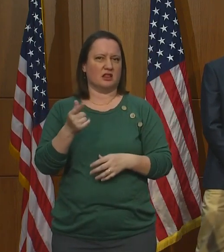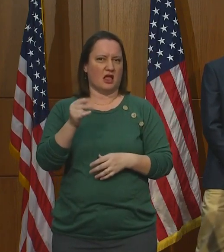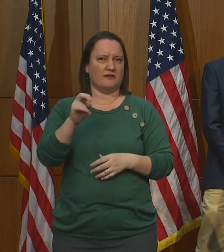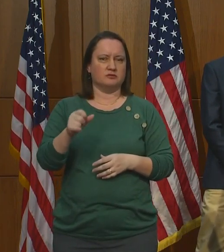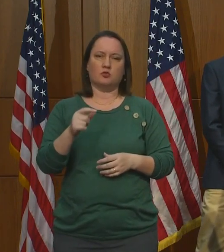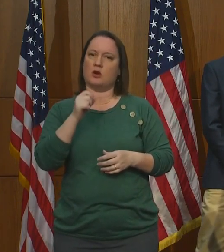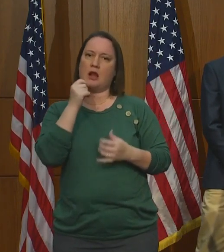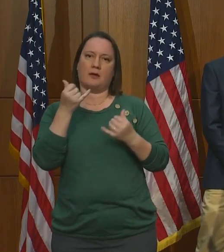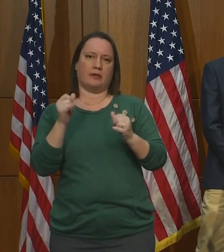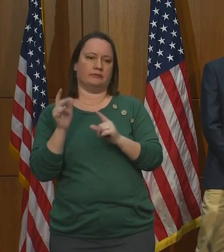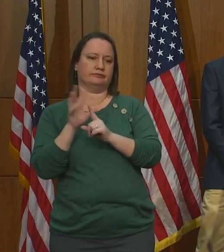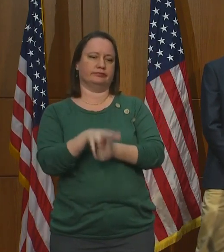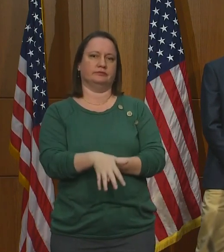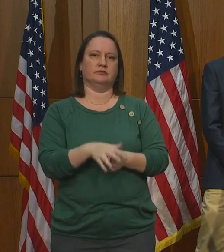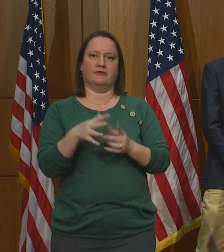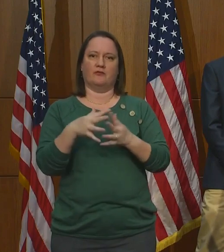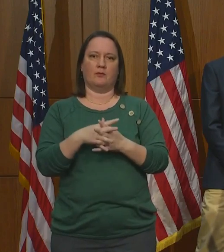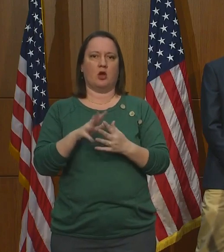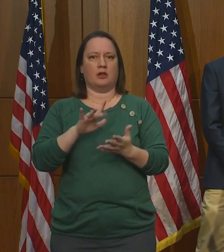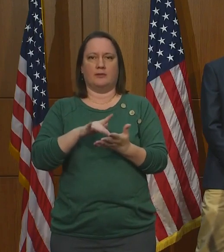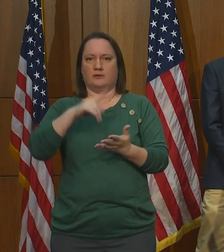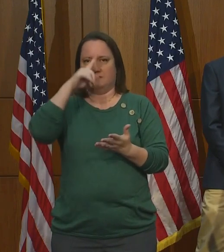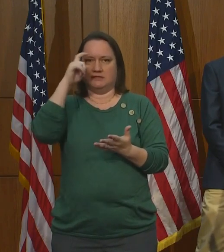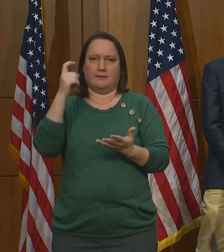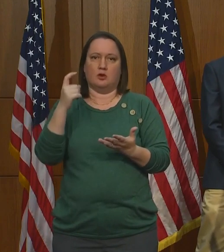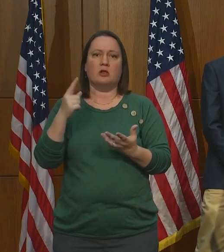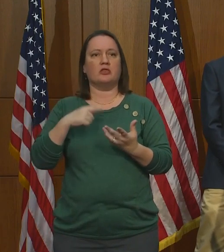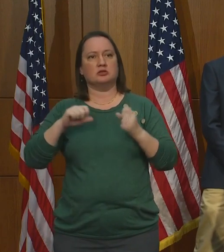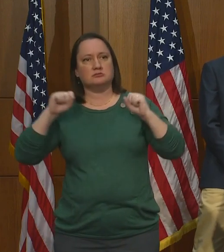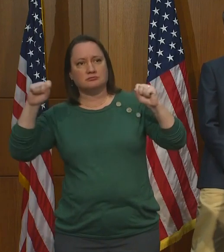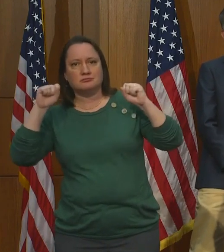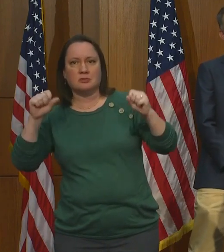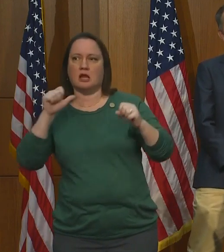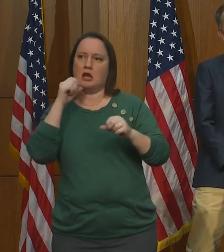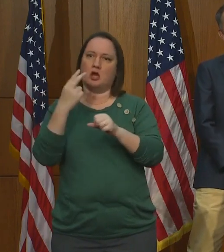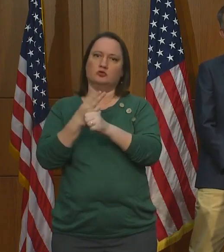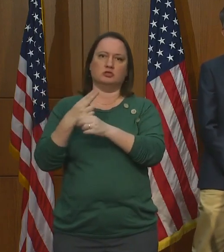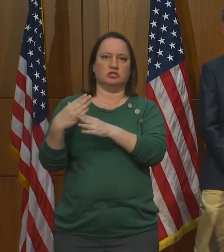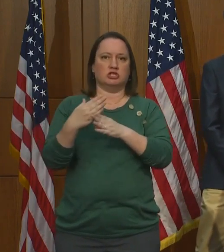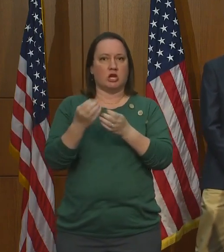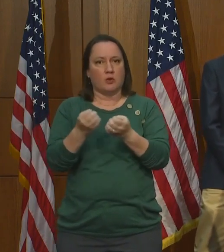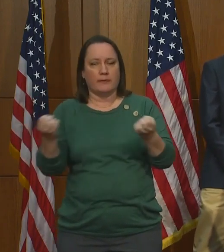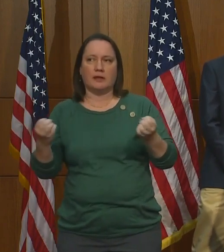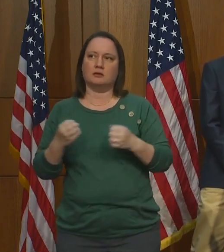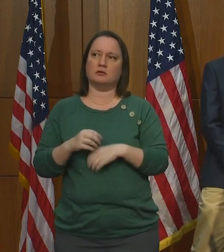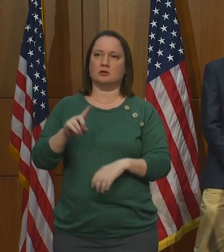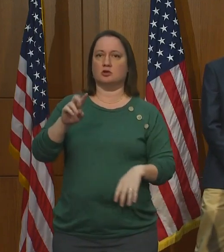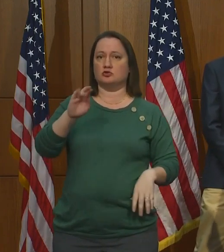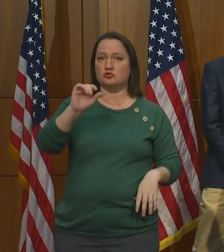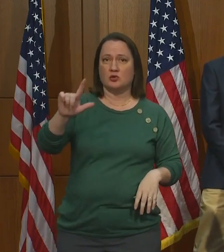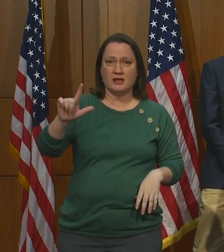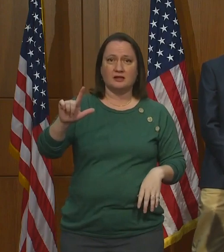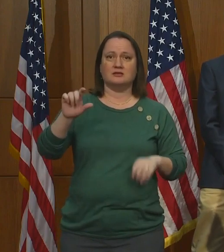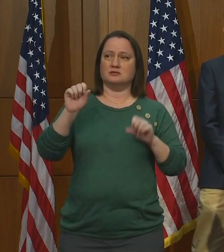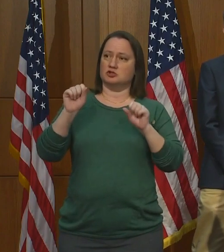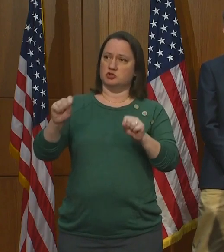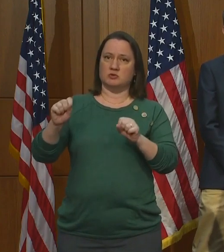NOW BE RIGHT. I DON'T KNOW WHAT WHAT. THE HIGHEST THESE DOWN THE ROAD. BUT CERTAINLY. CAN THROW TO RECEIVER RECEIVER ARE WORKING. THAT'S OF COMMON SENSE. WE'RE DOING TO. FOOTBALL IN THE